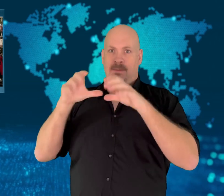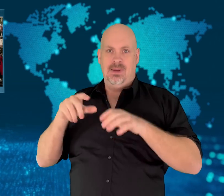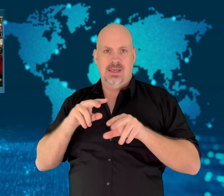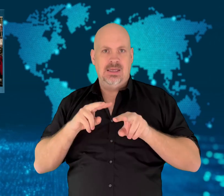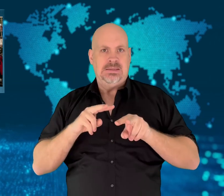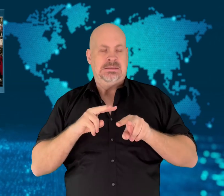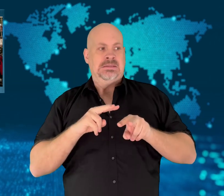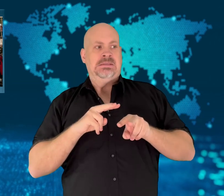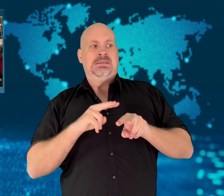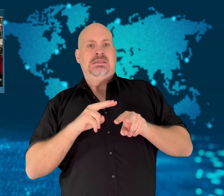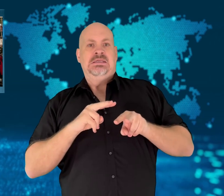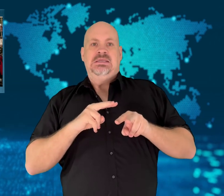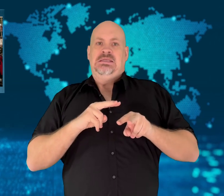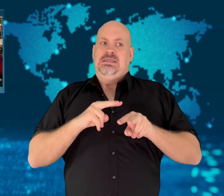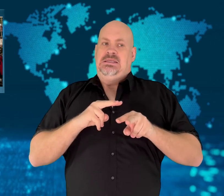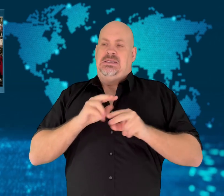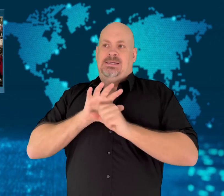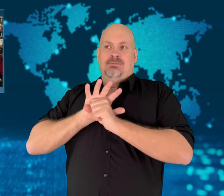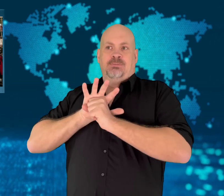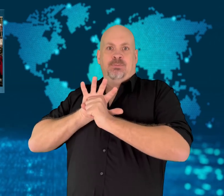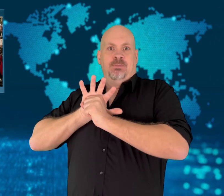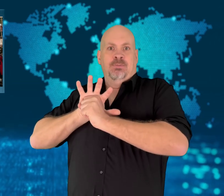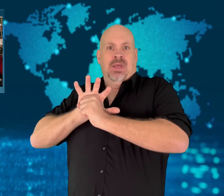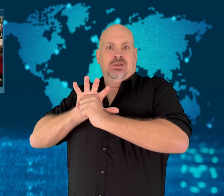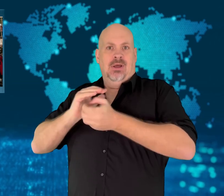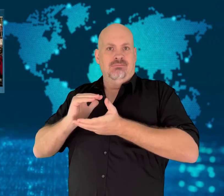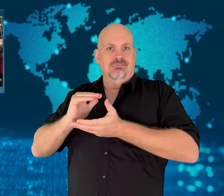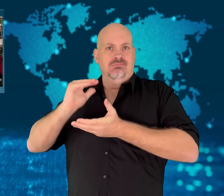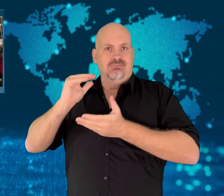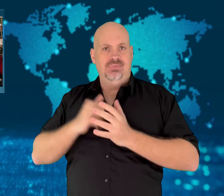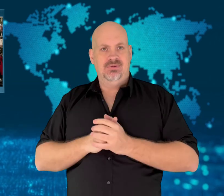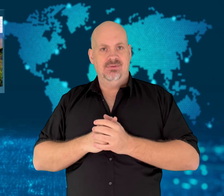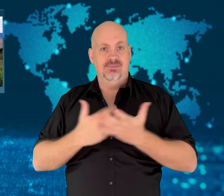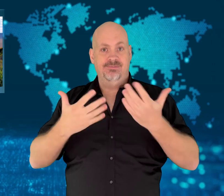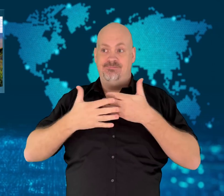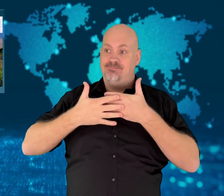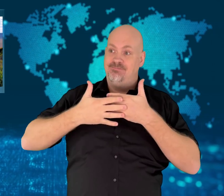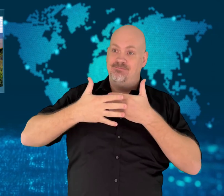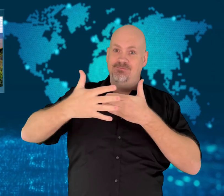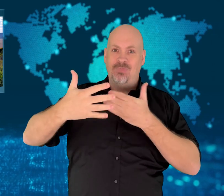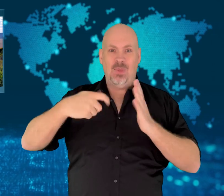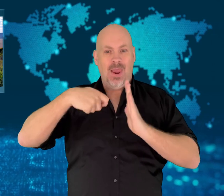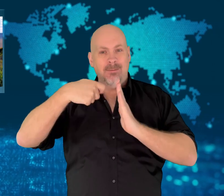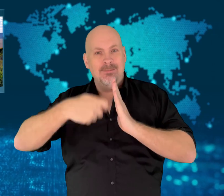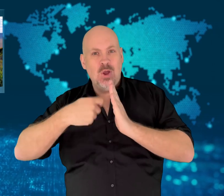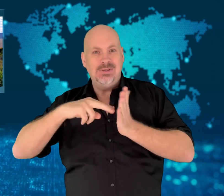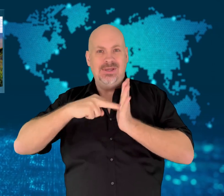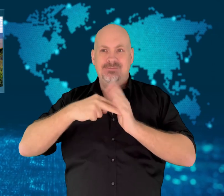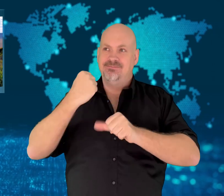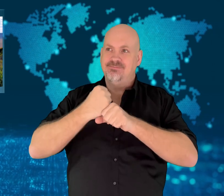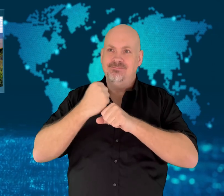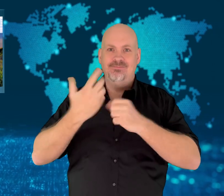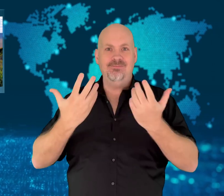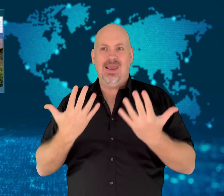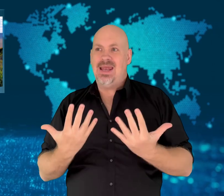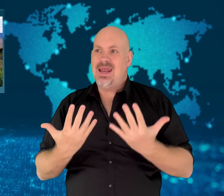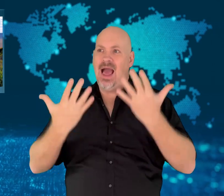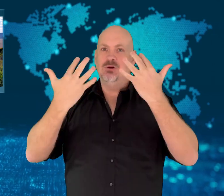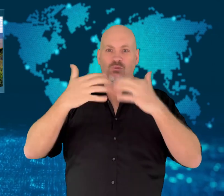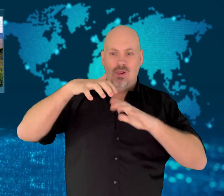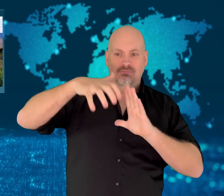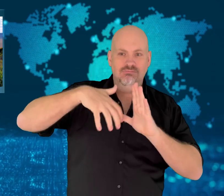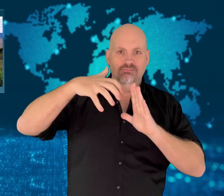It may change how natural resource projects are developed.